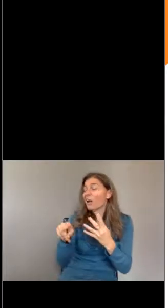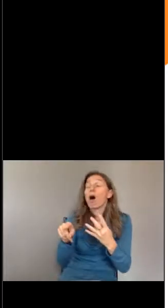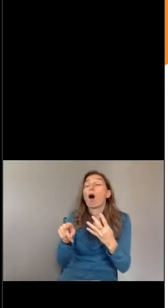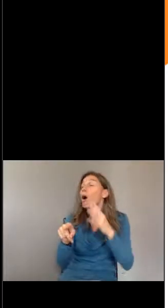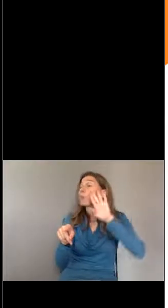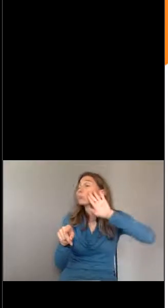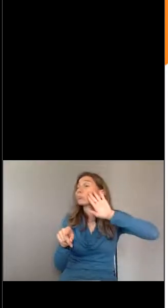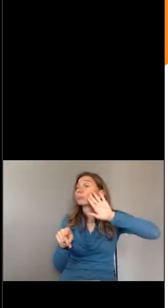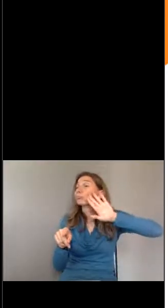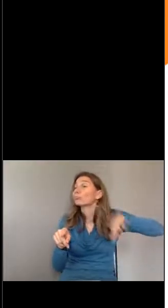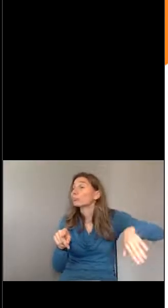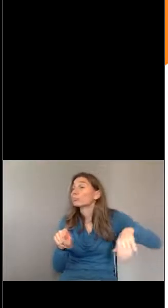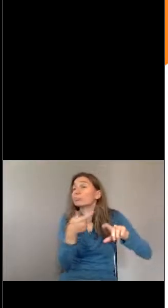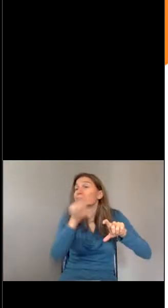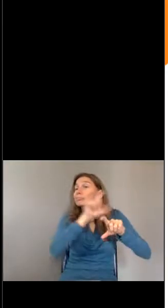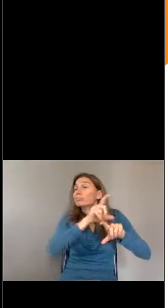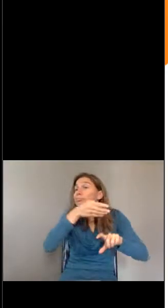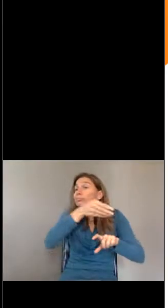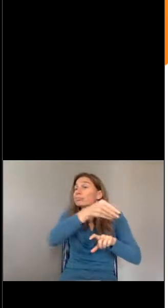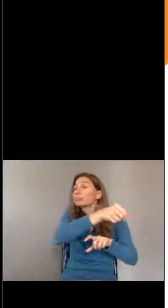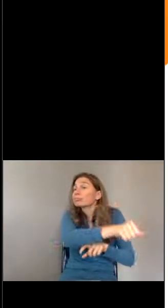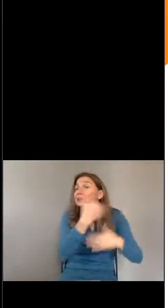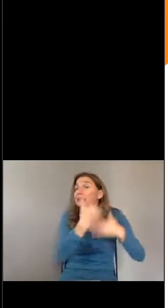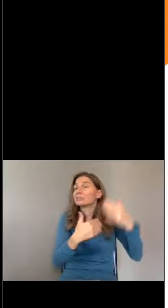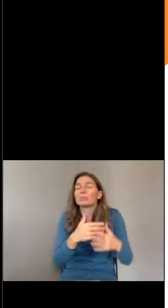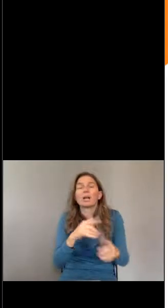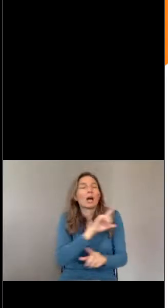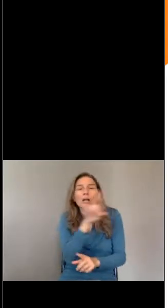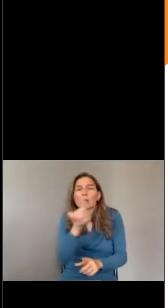the extra costs of disability that people with disabilities have.